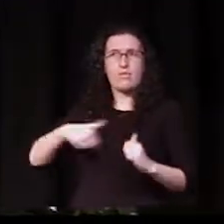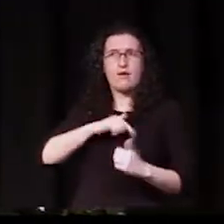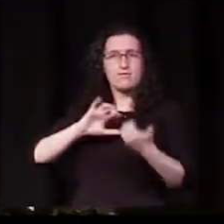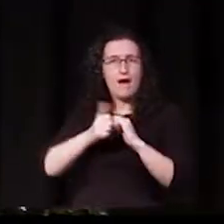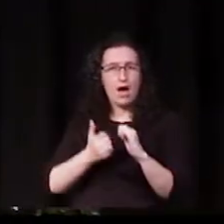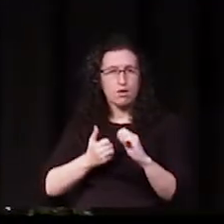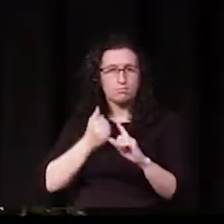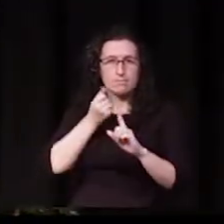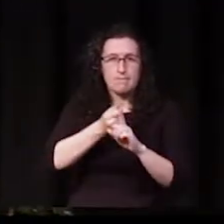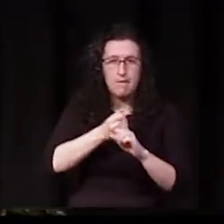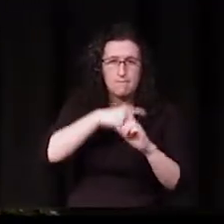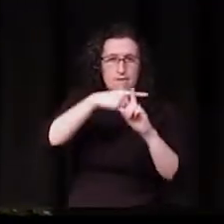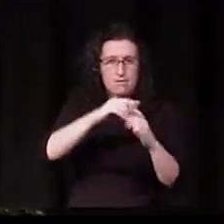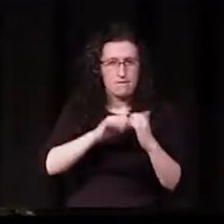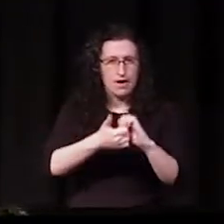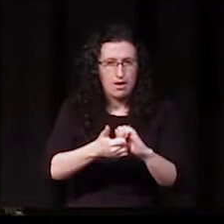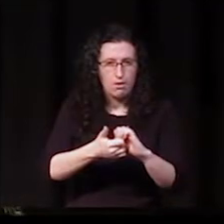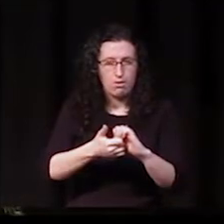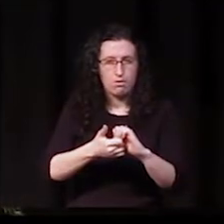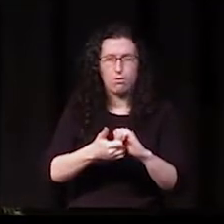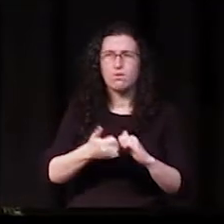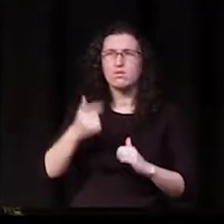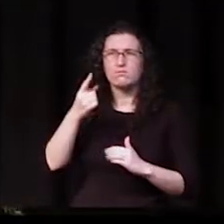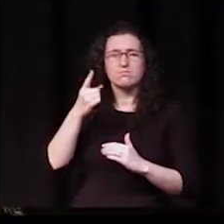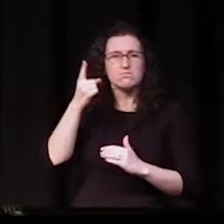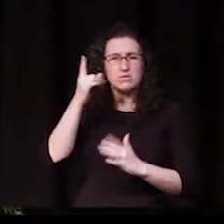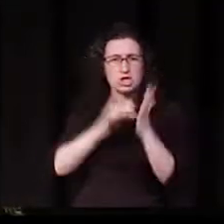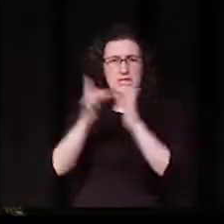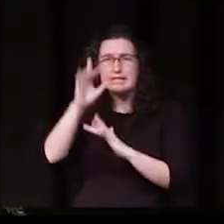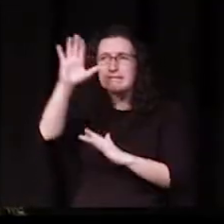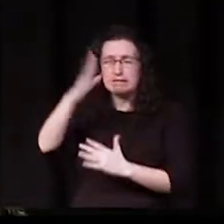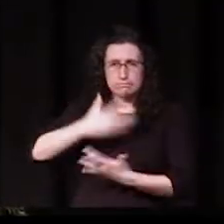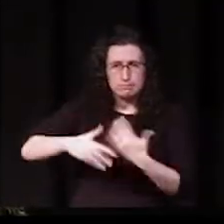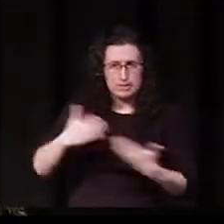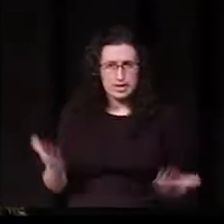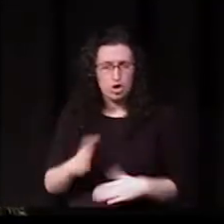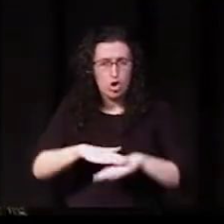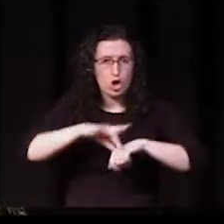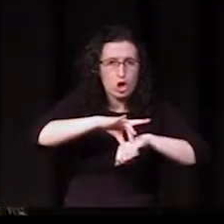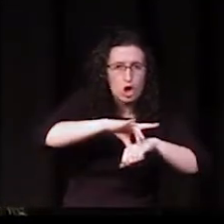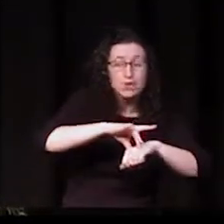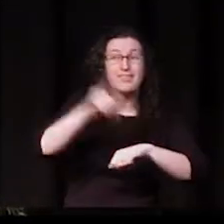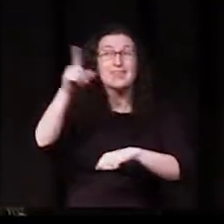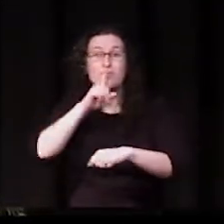What does Jesus say about His presence here on Earth, about the promised Holy Spirit, and about our lives